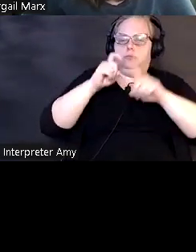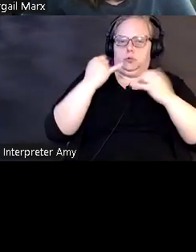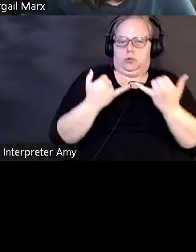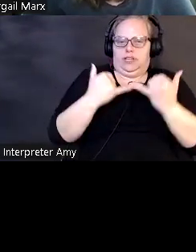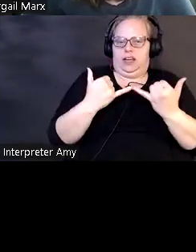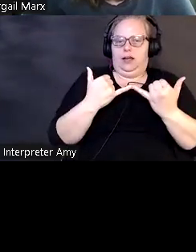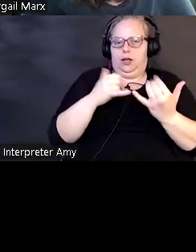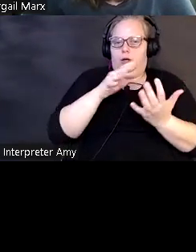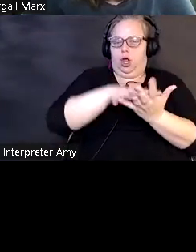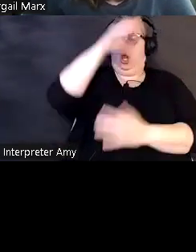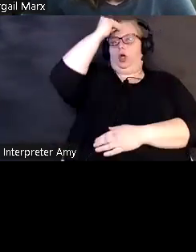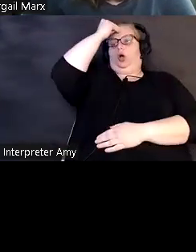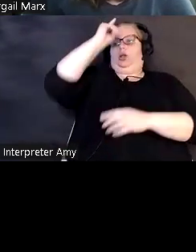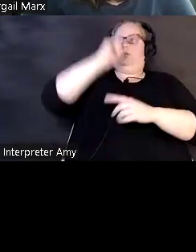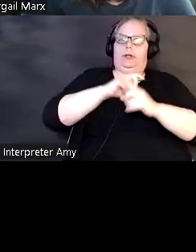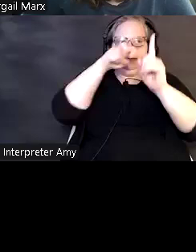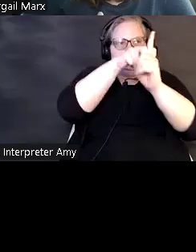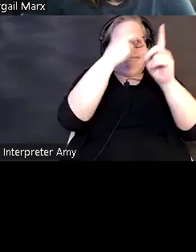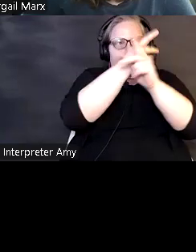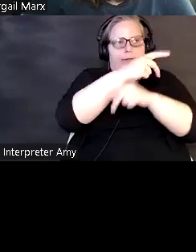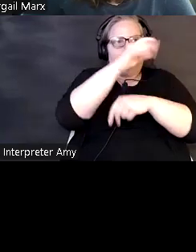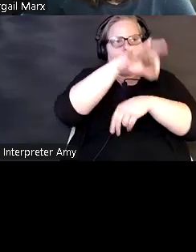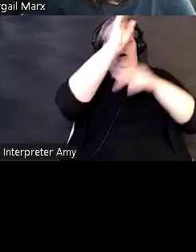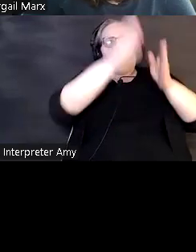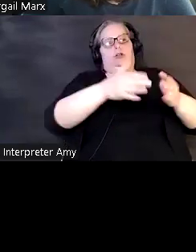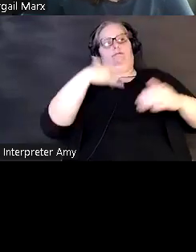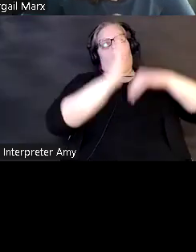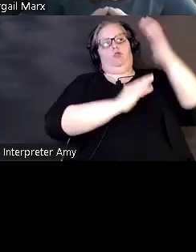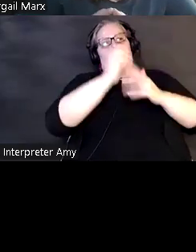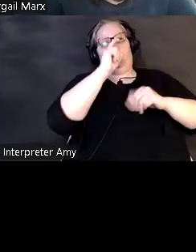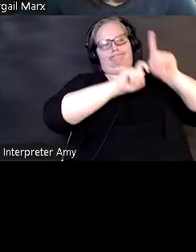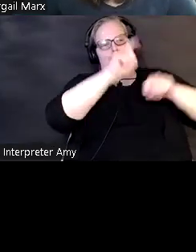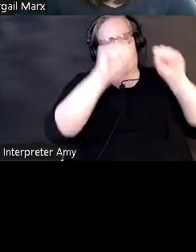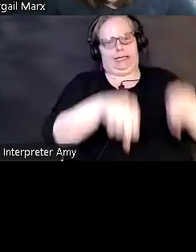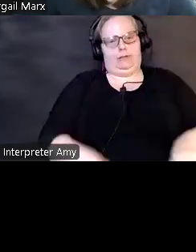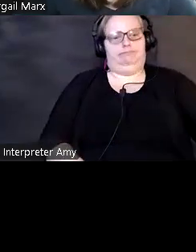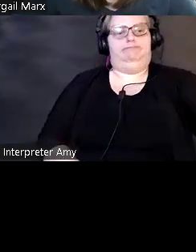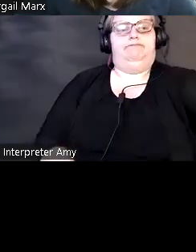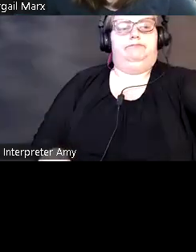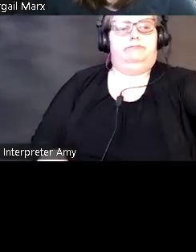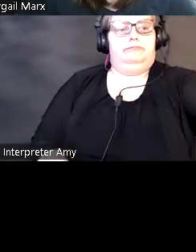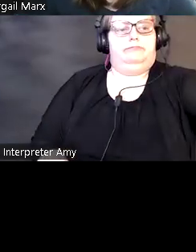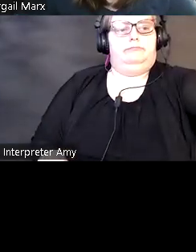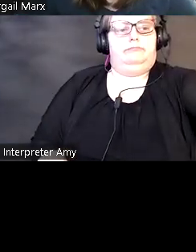really find someone you feel comfortable with. >> Laura: I want to just add, I heard a